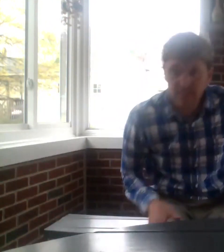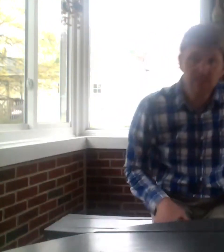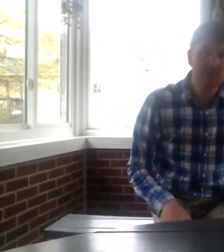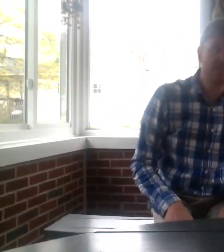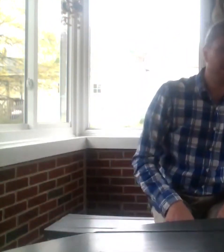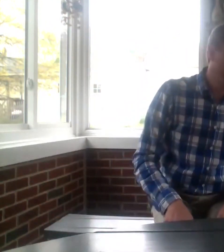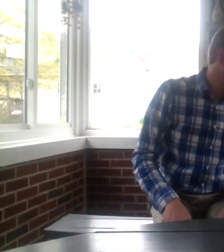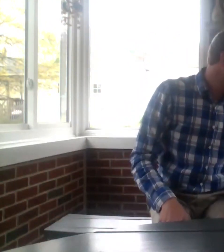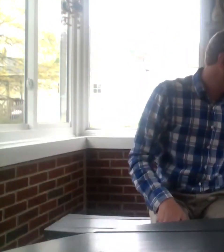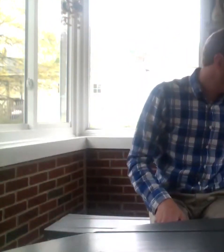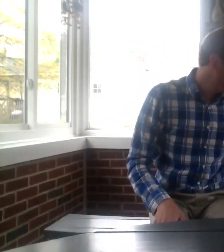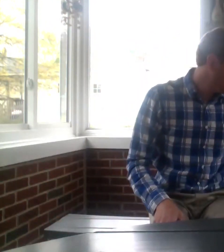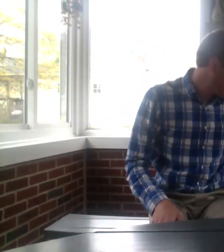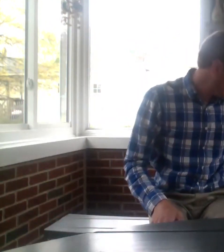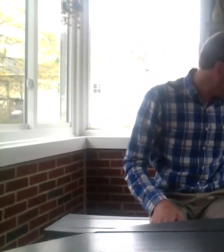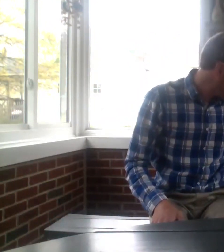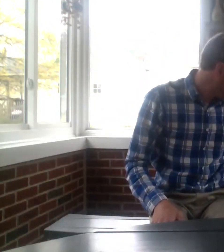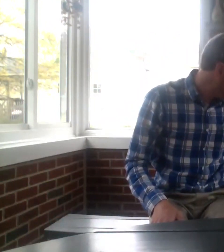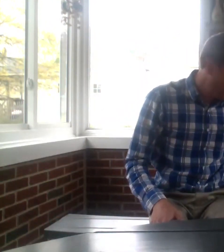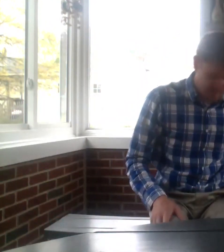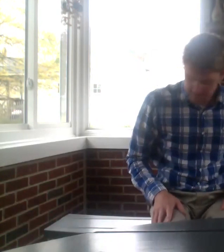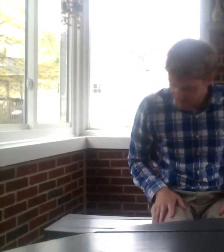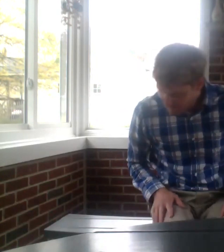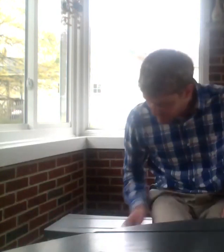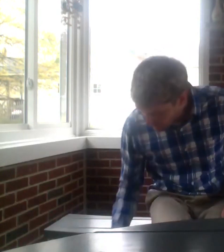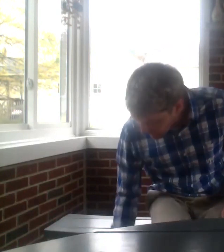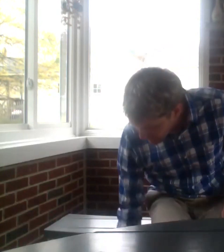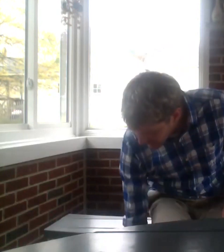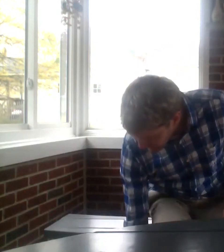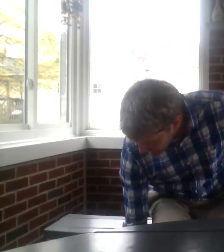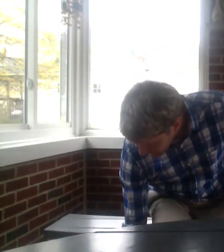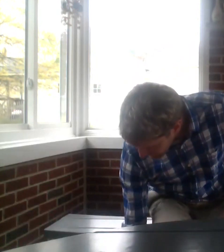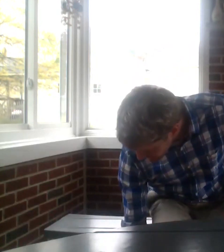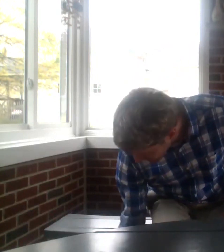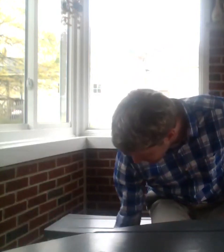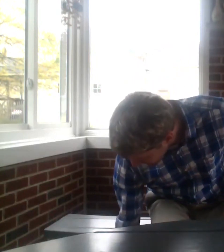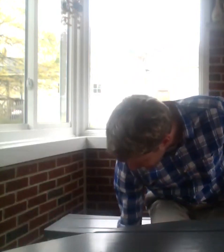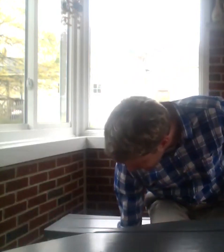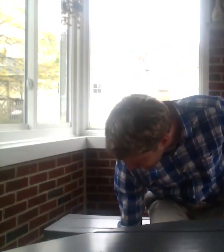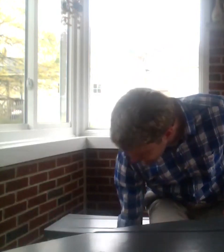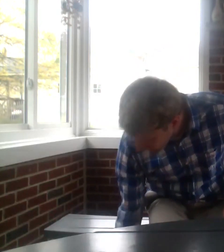is you will need a jar. You will need some tape.